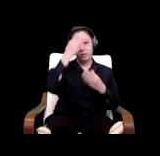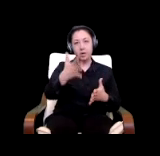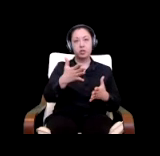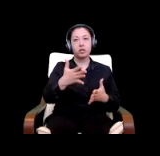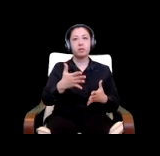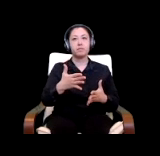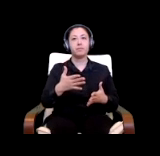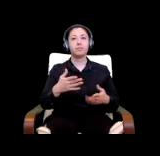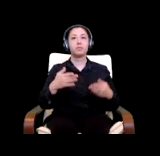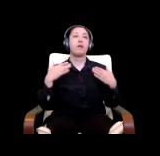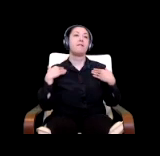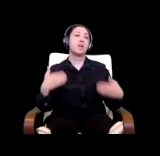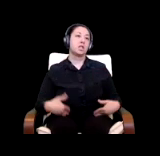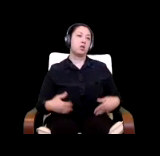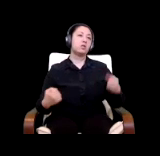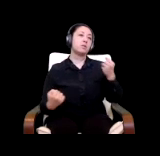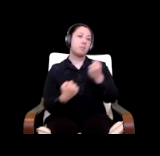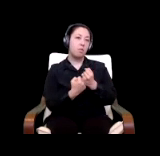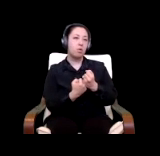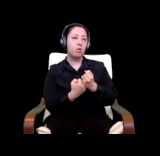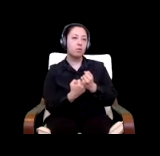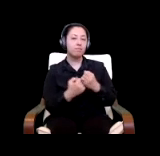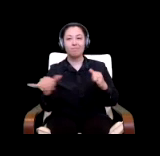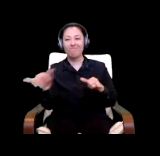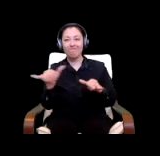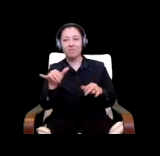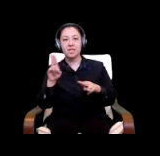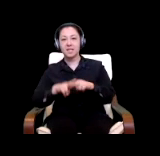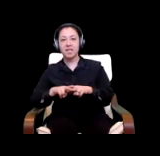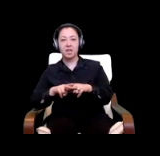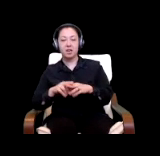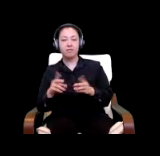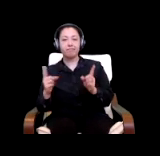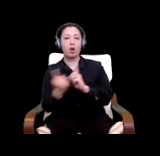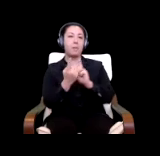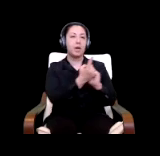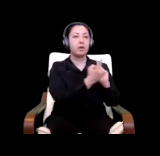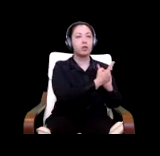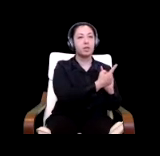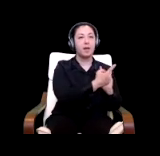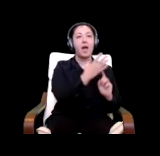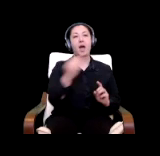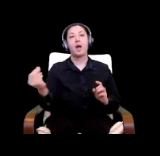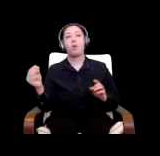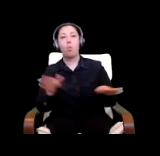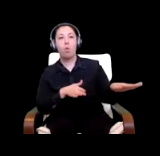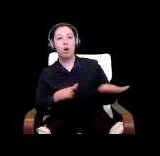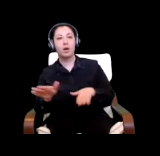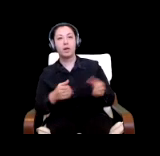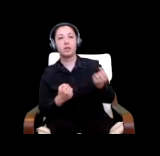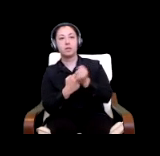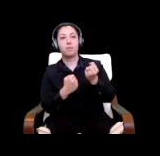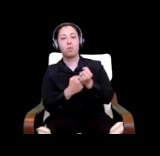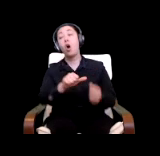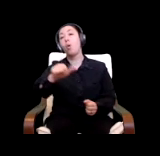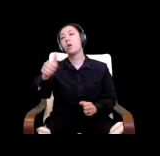So support for walking, another team member that would be important would be an orientation